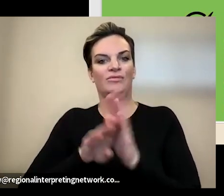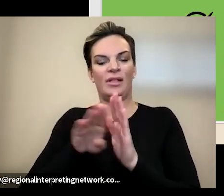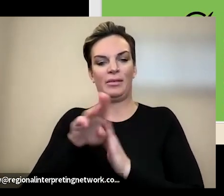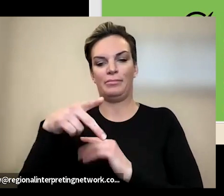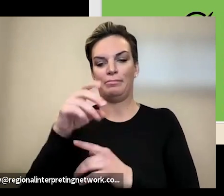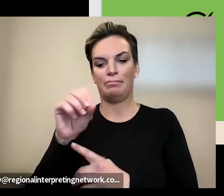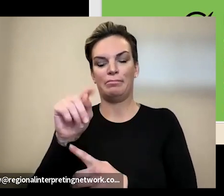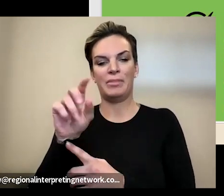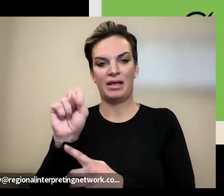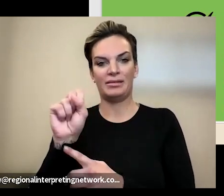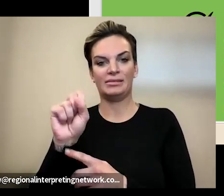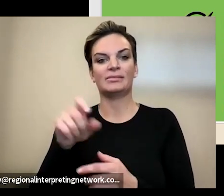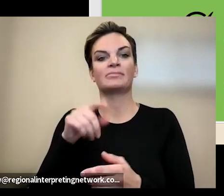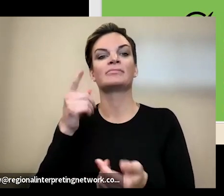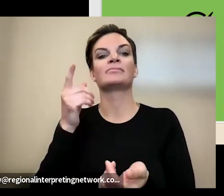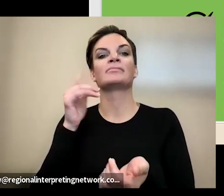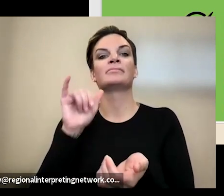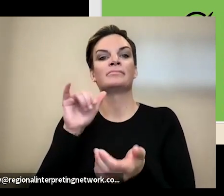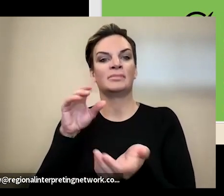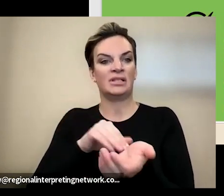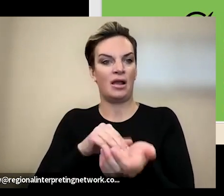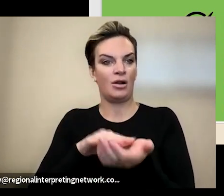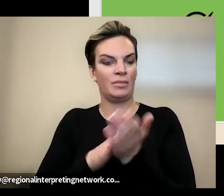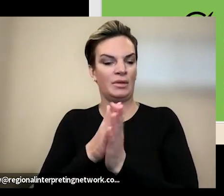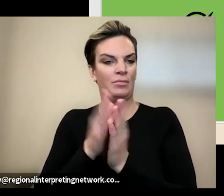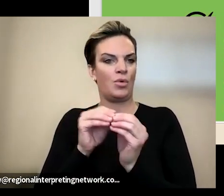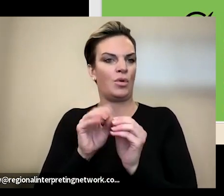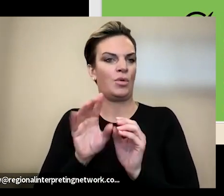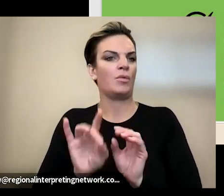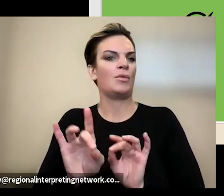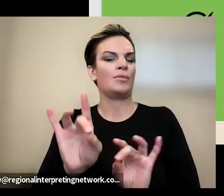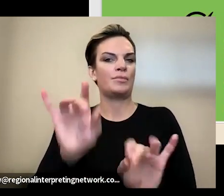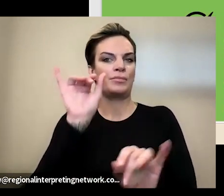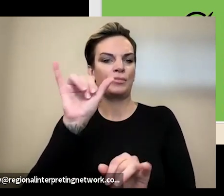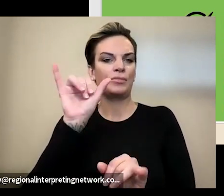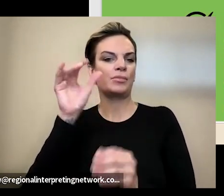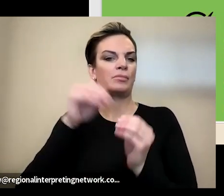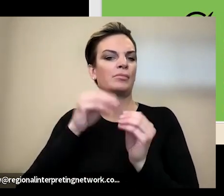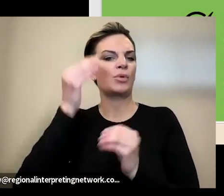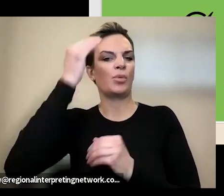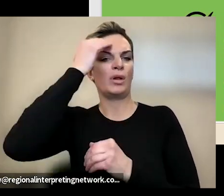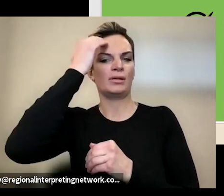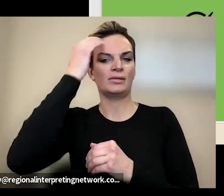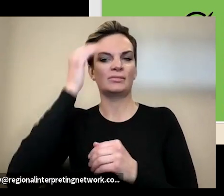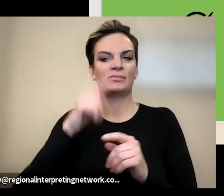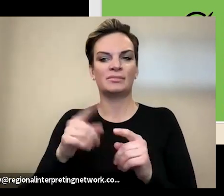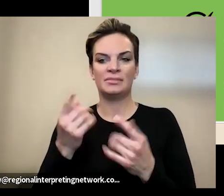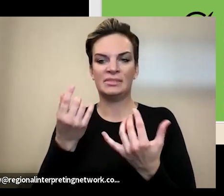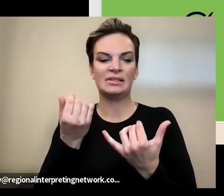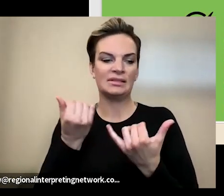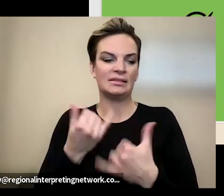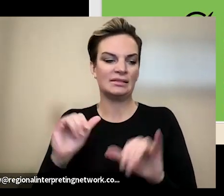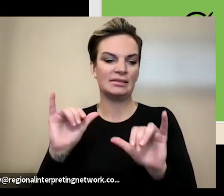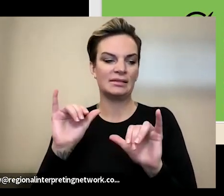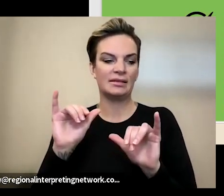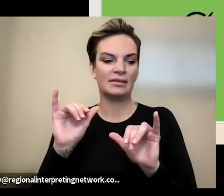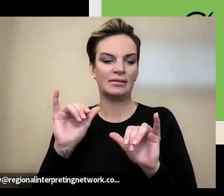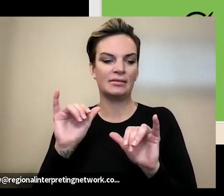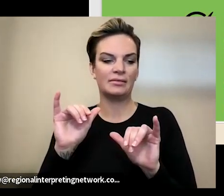traction, doctors became a little bit more aware of it but there is still a very, very lacking kind